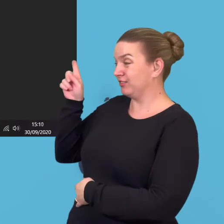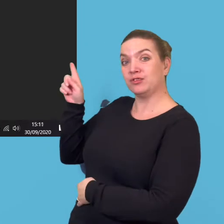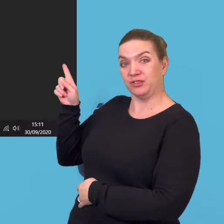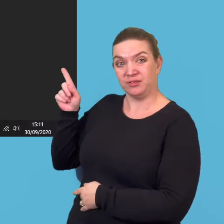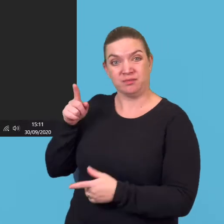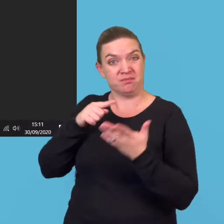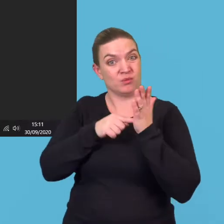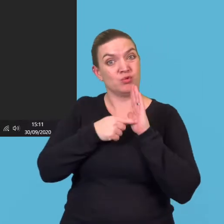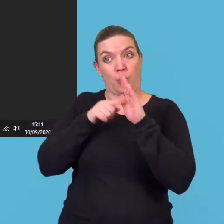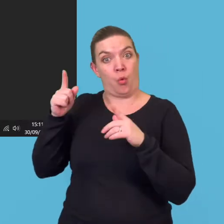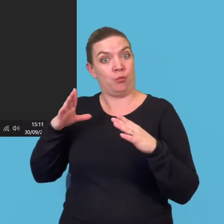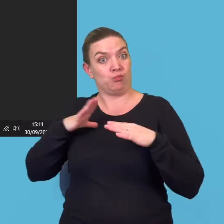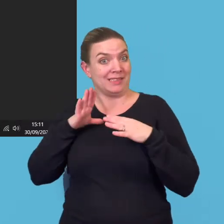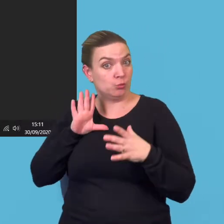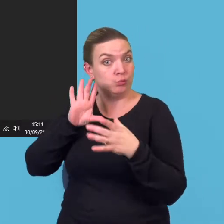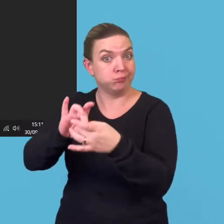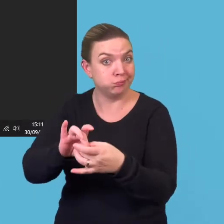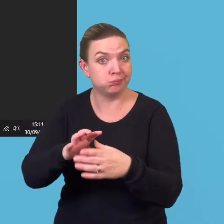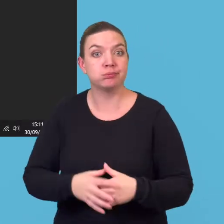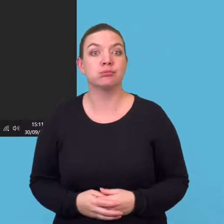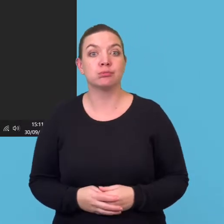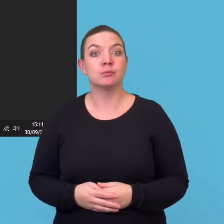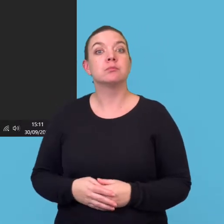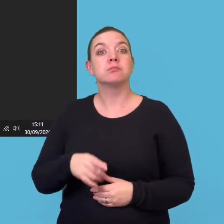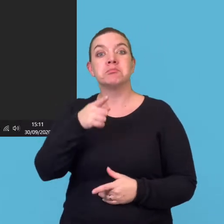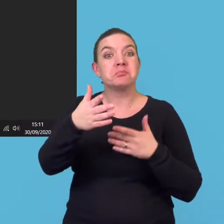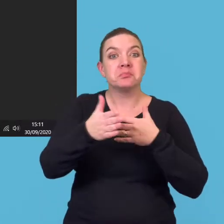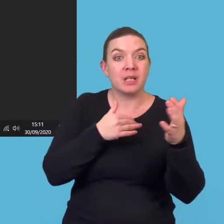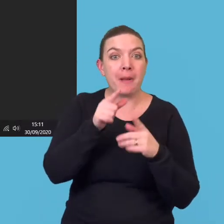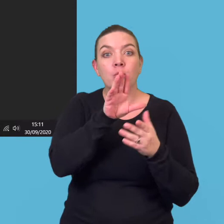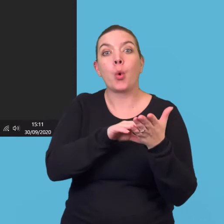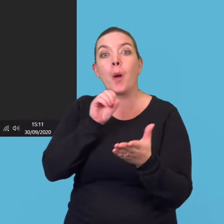When you've copied and pasted the link or clicked through it in the email, you'll be taken to a page like this.